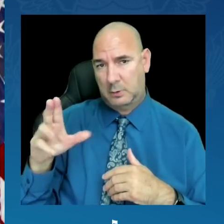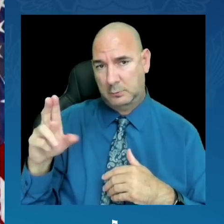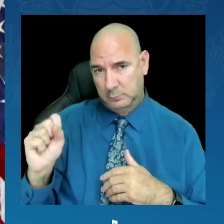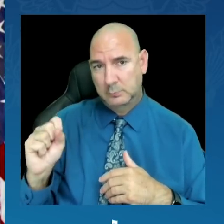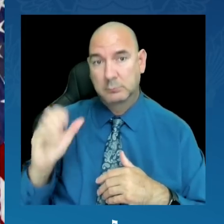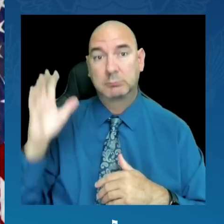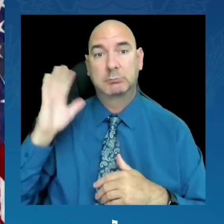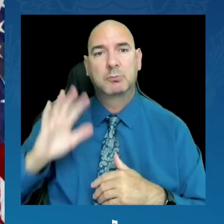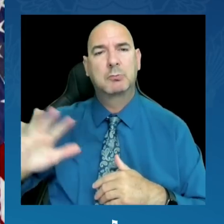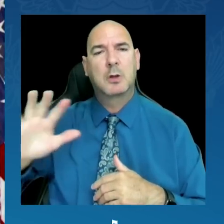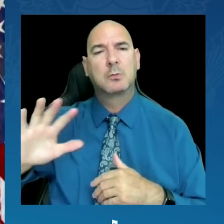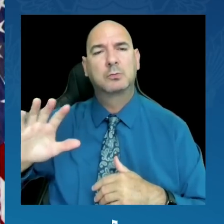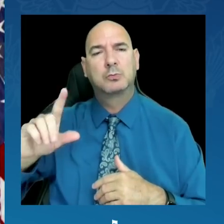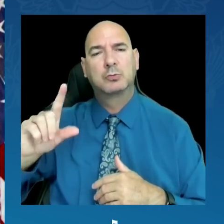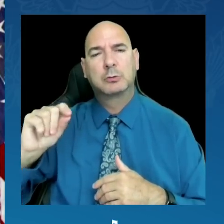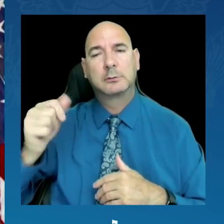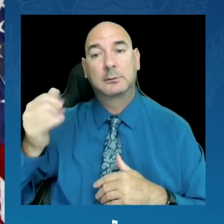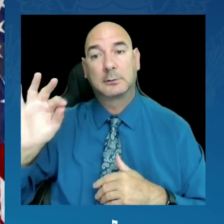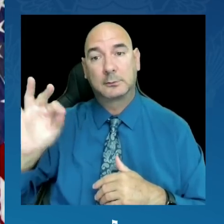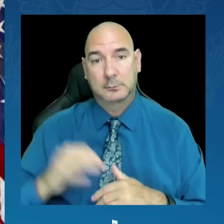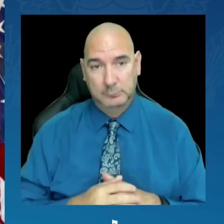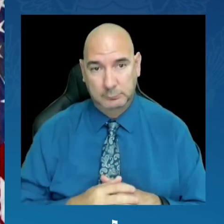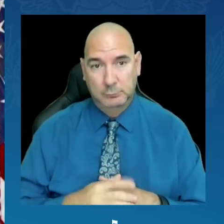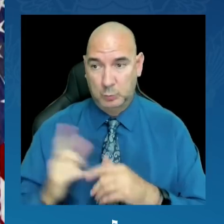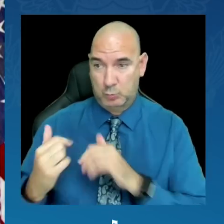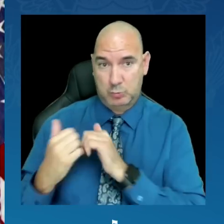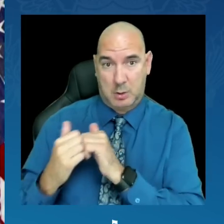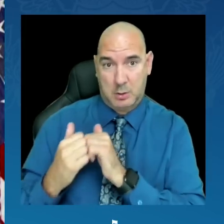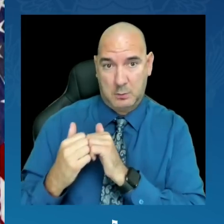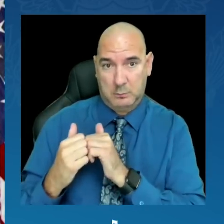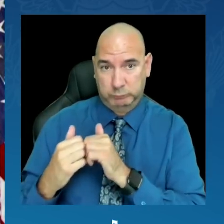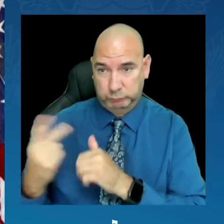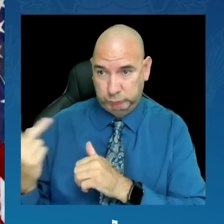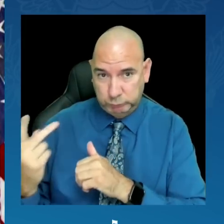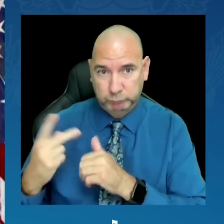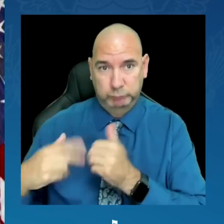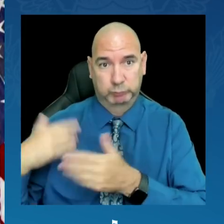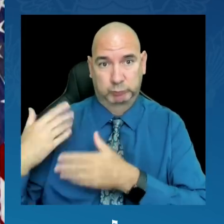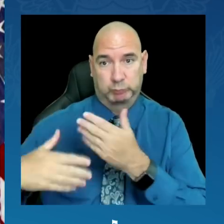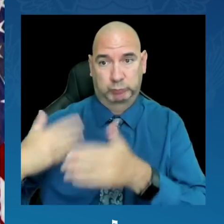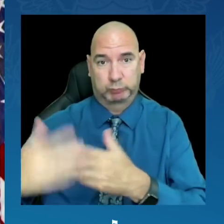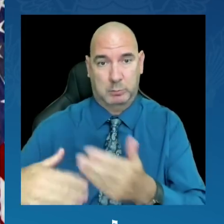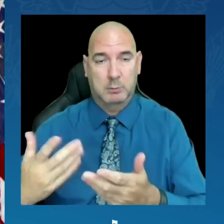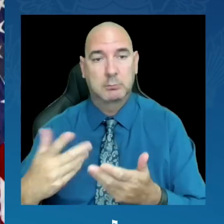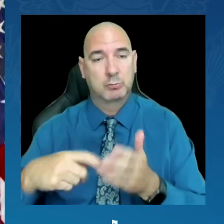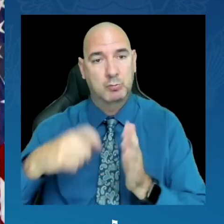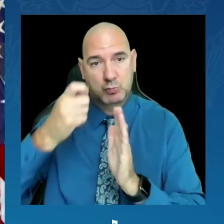And together we wrote them omnibus. A sweeping package of 12 bills